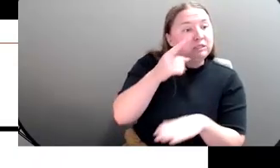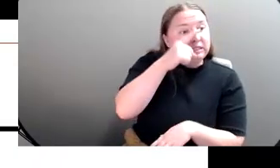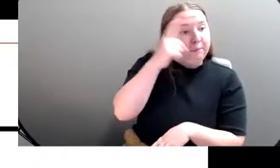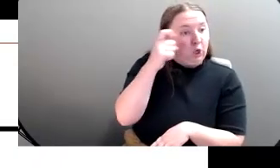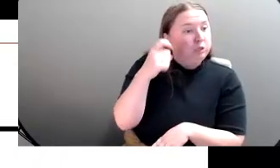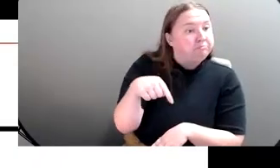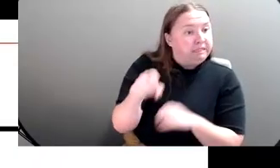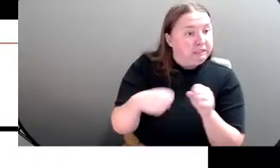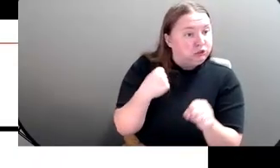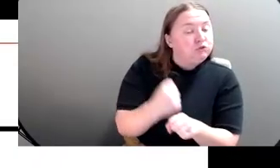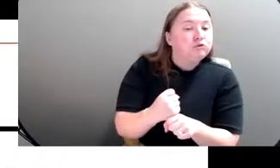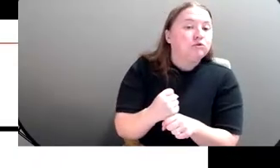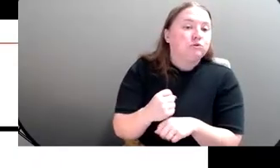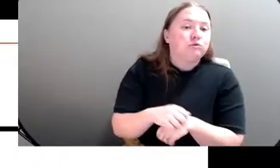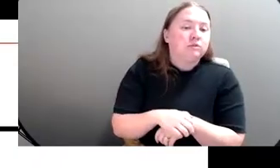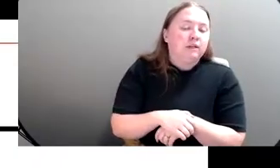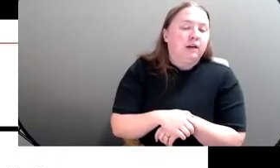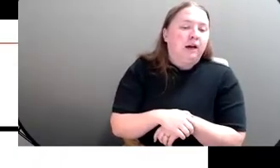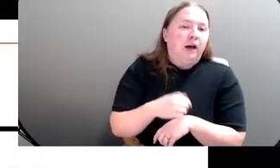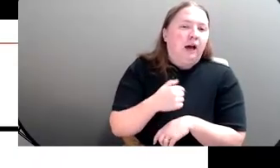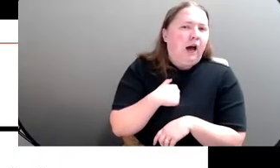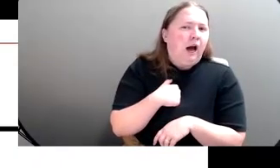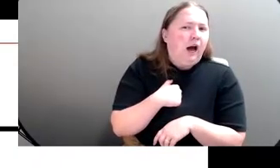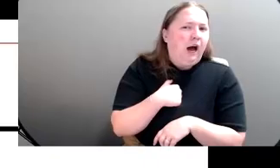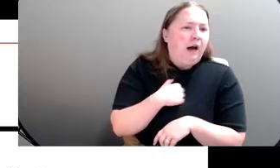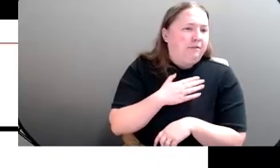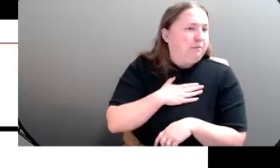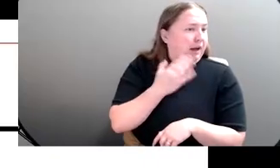And, I was under the impression through the discussions